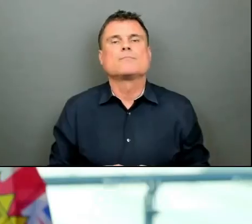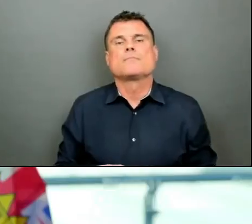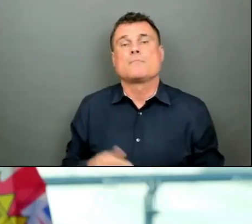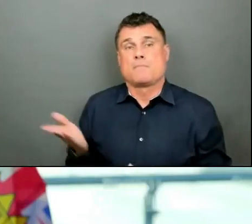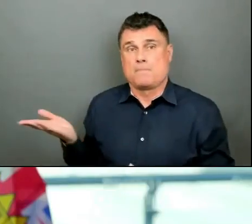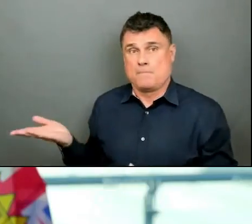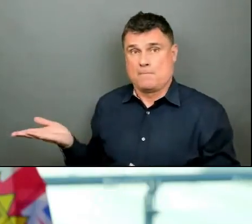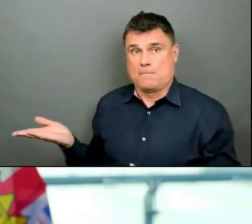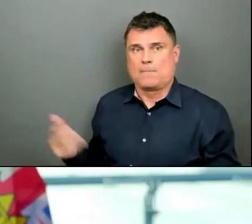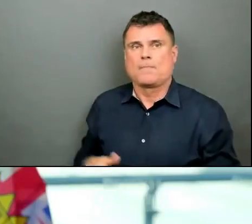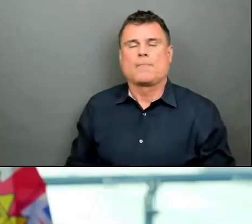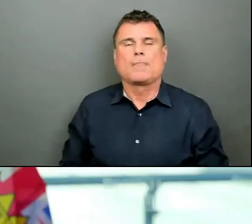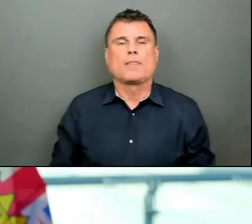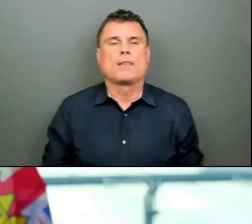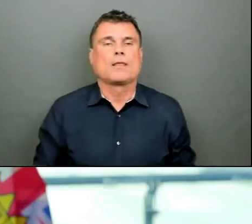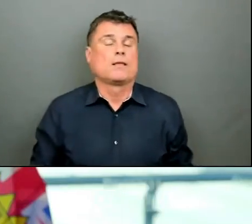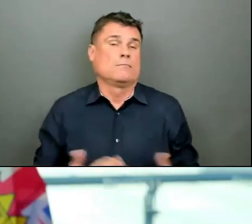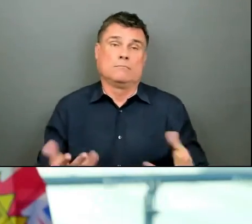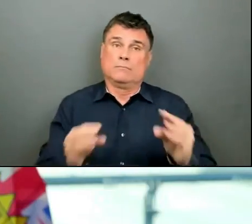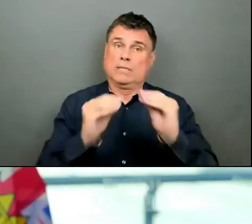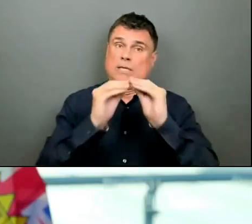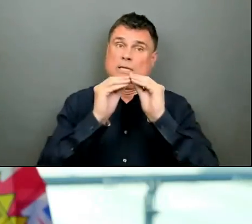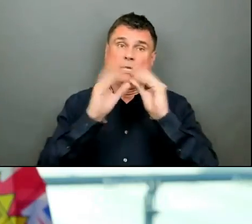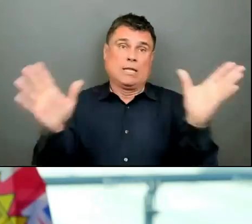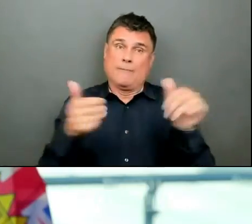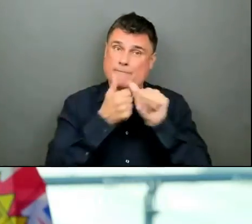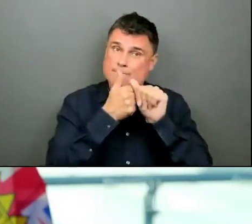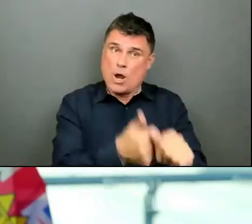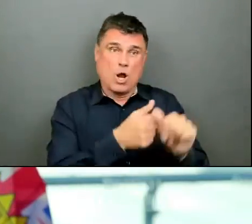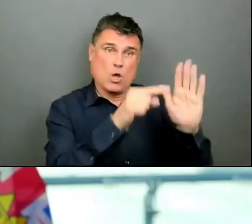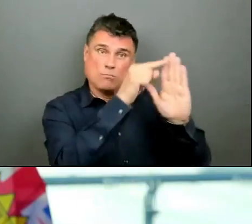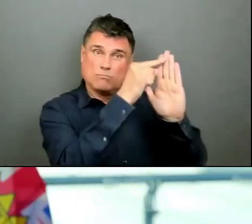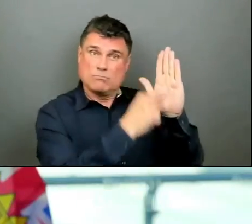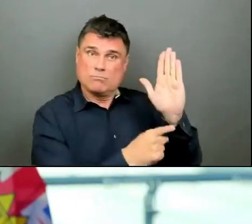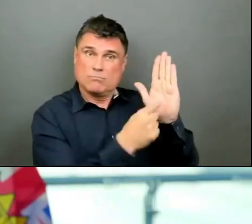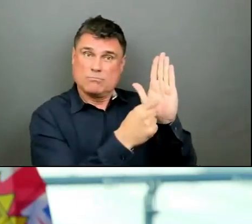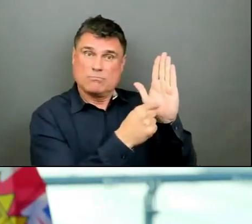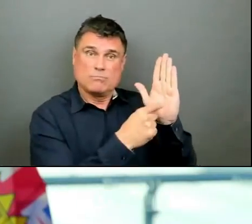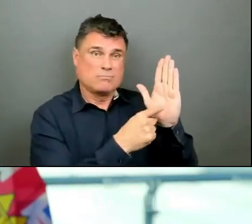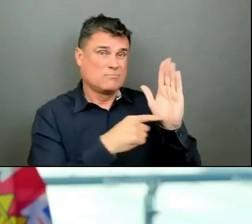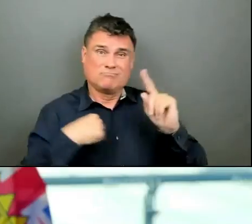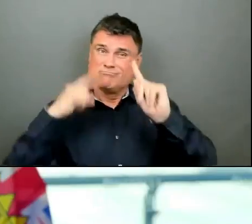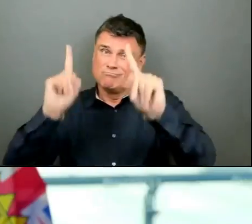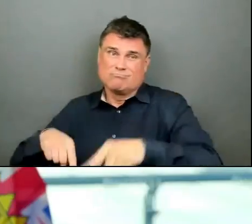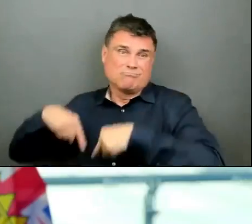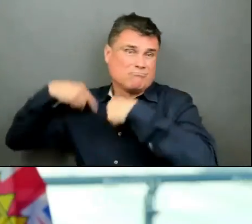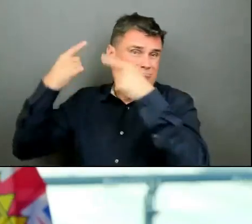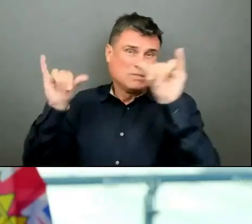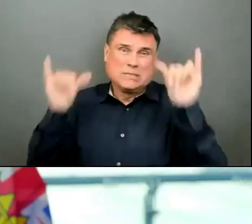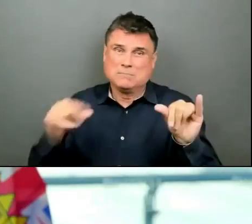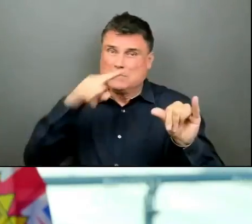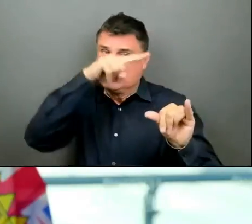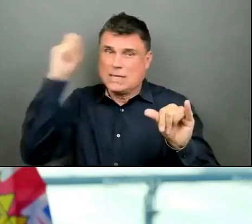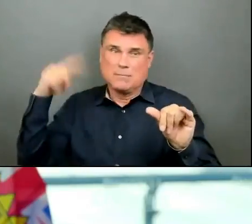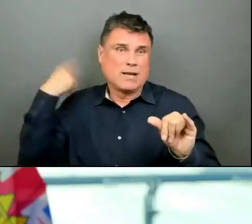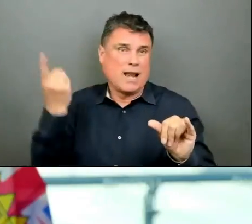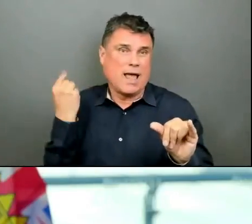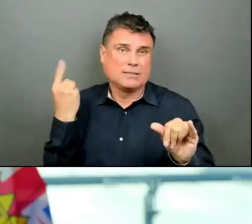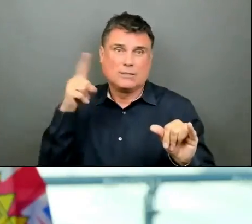It has been in place since last summer when we saw this happening with -- we have an order that restricts vacation rentals and